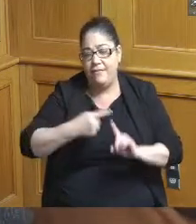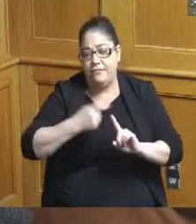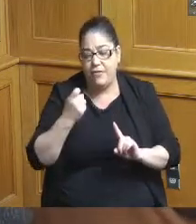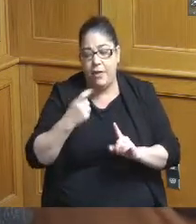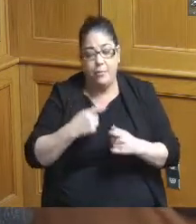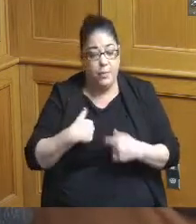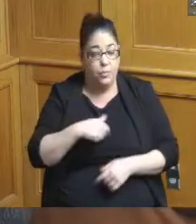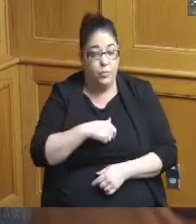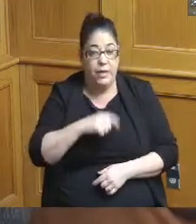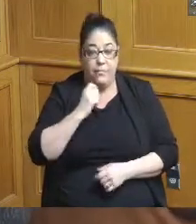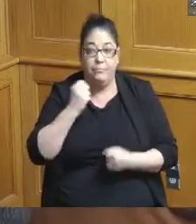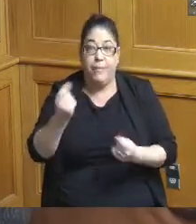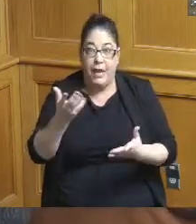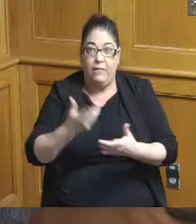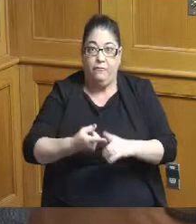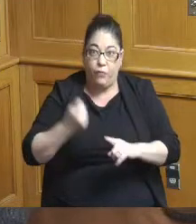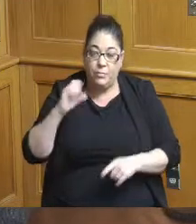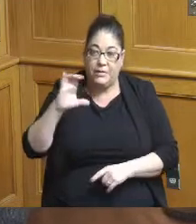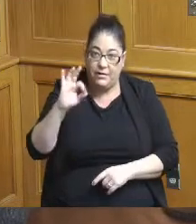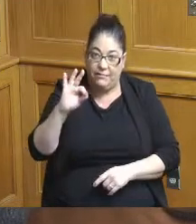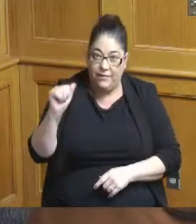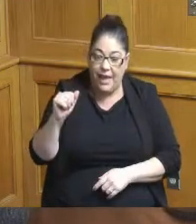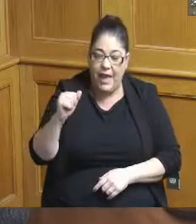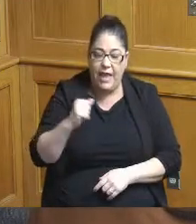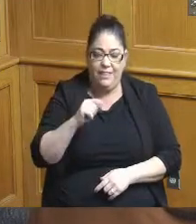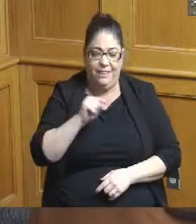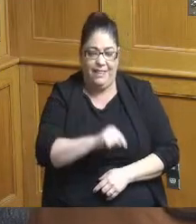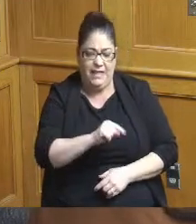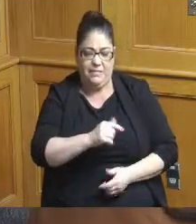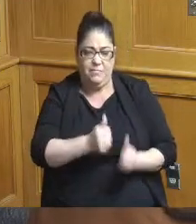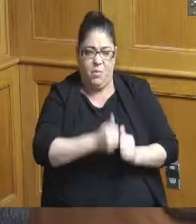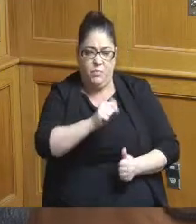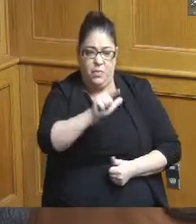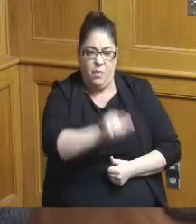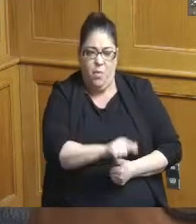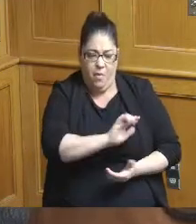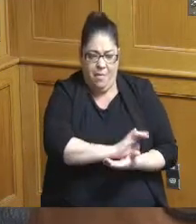a lot of stuff coming from the CFA and this is one of the lowest amounts I mean it didn't everything